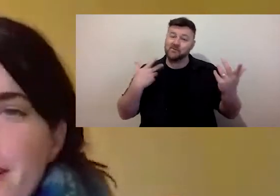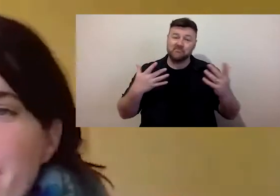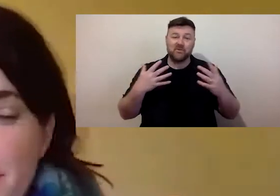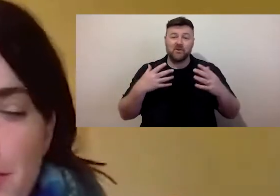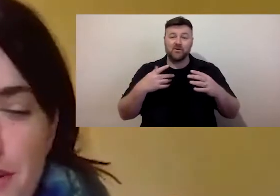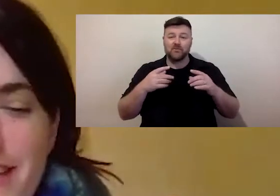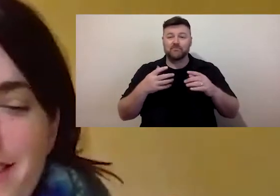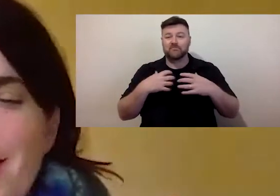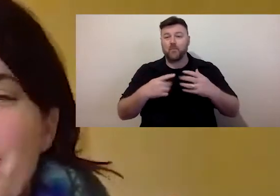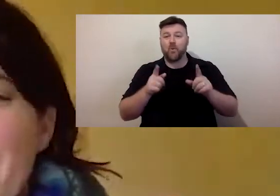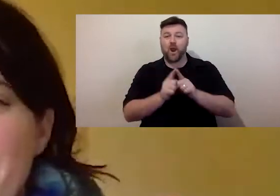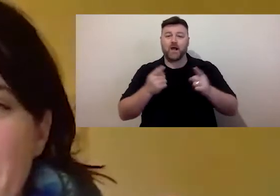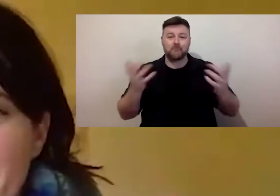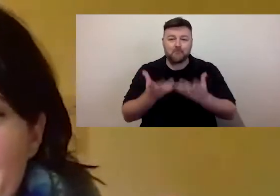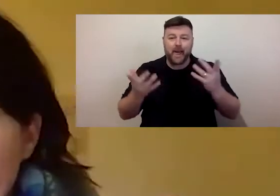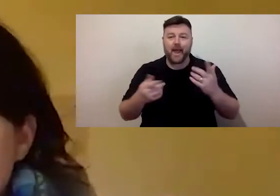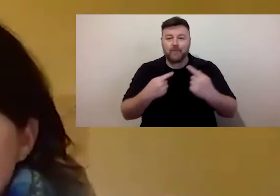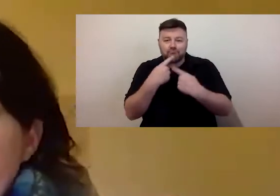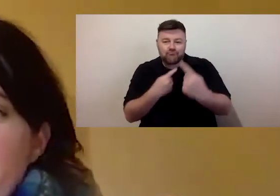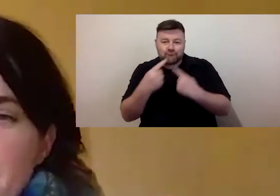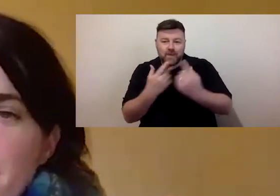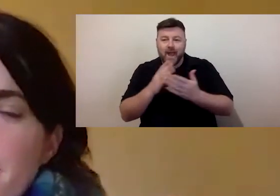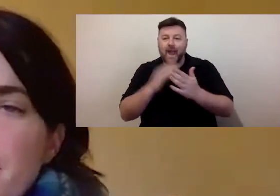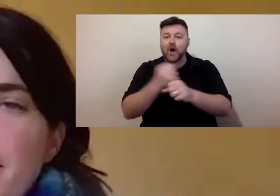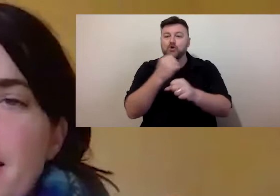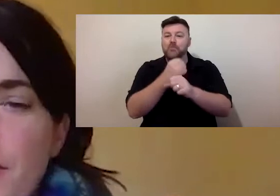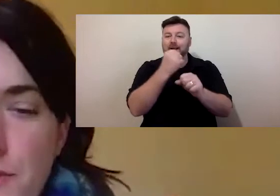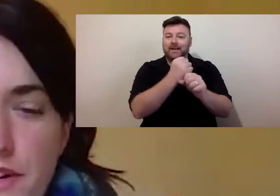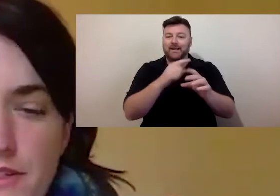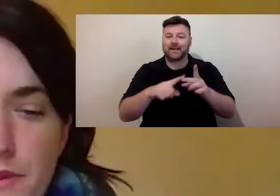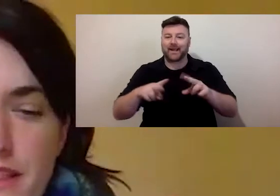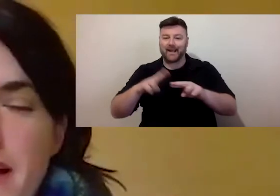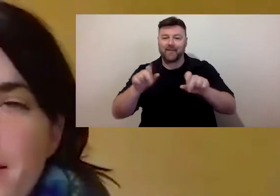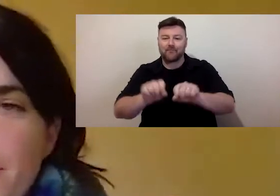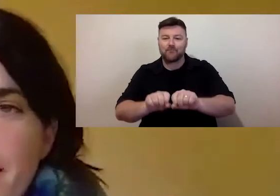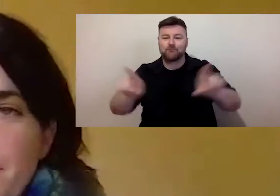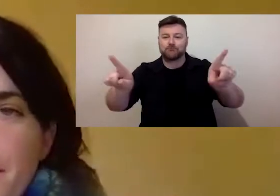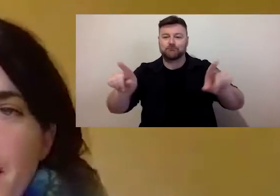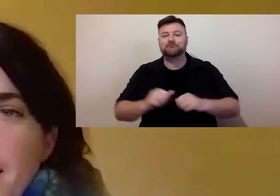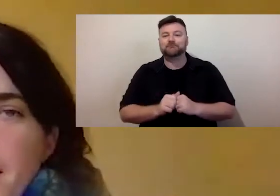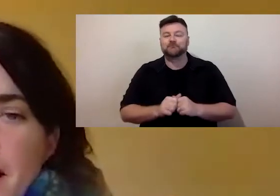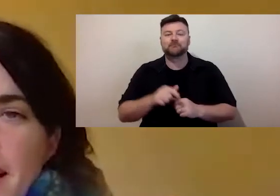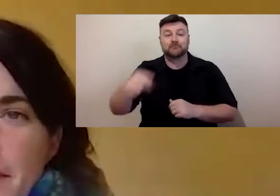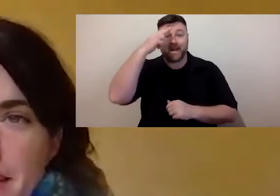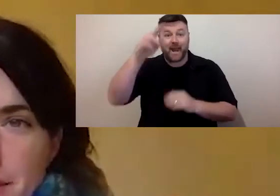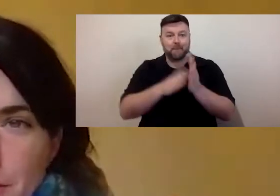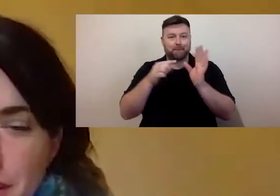interactive/creative tutorial on how to make a dance GIF and send it to someone in your world, with Matt Cornell. My name is Laura, and it's